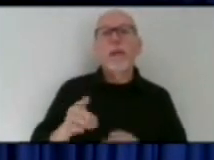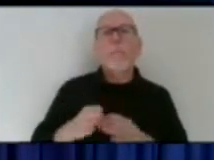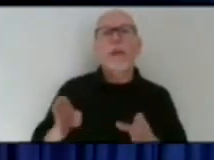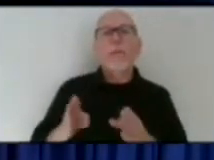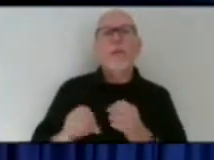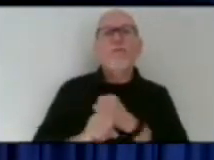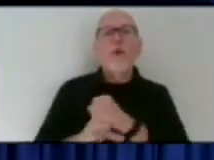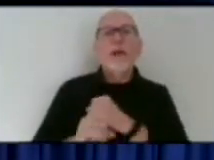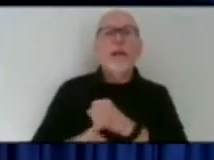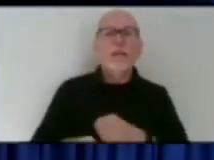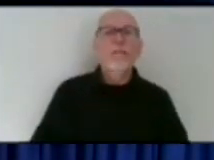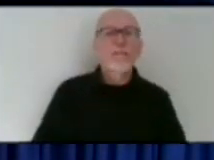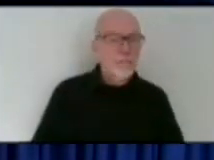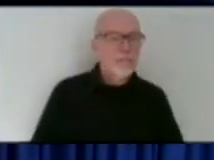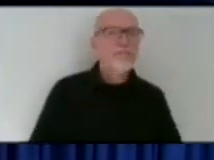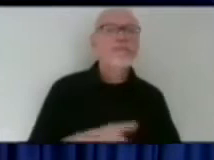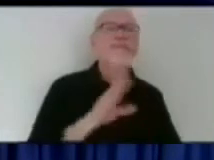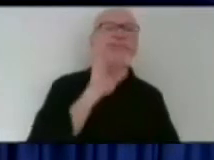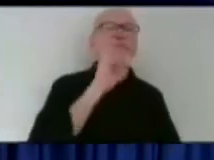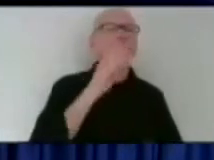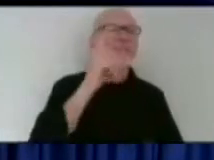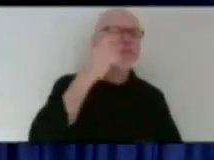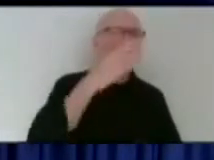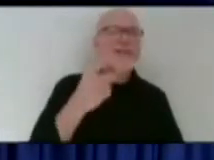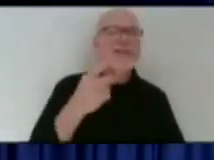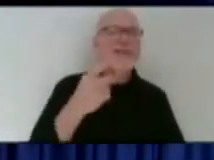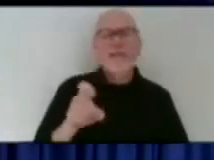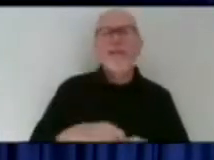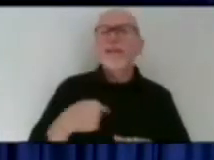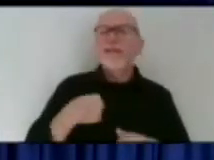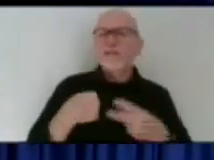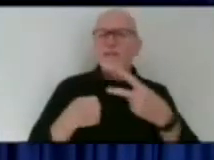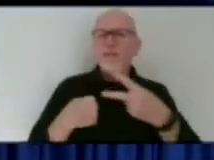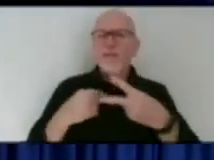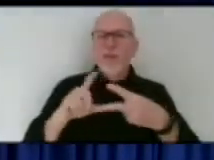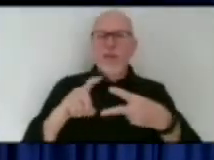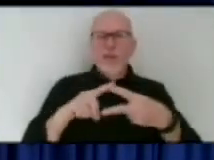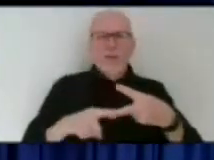Afternoon, Governor. Dr. Box. Um, I have two questions. The first is with